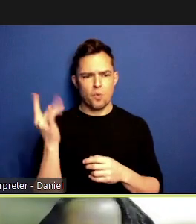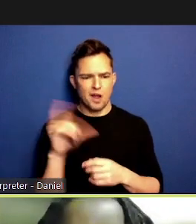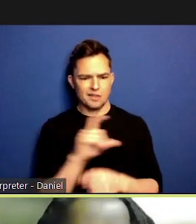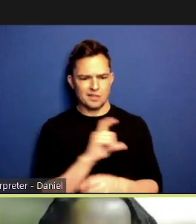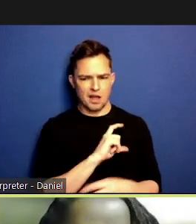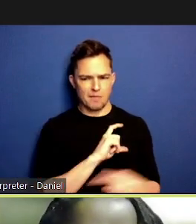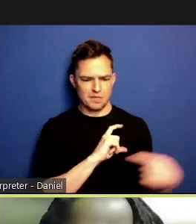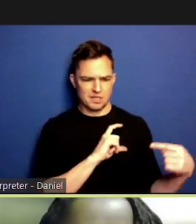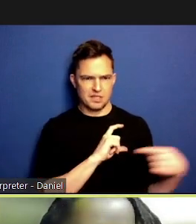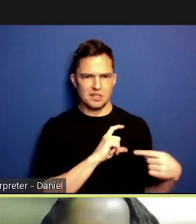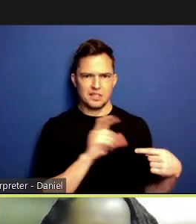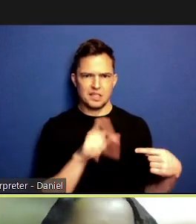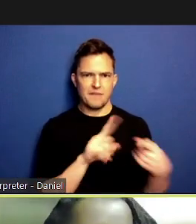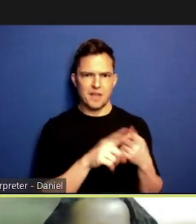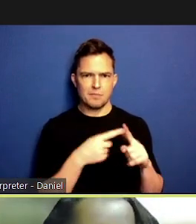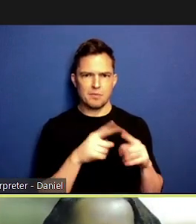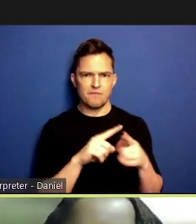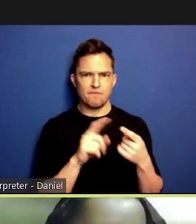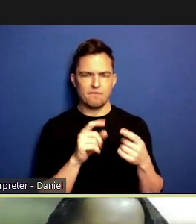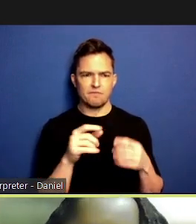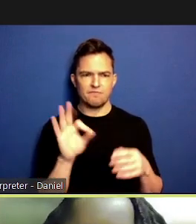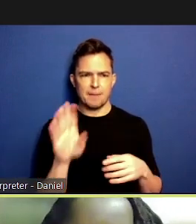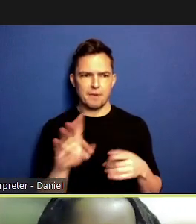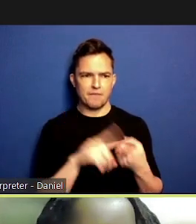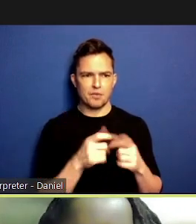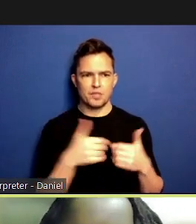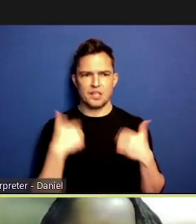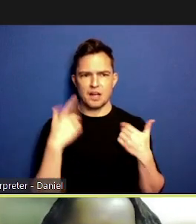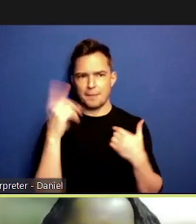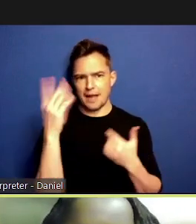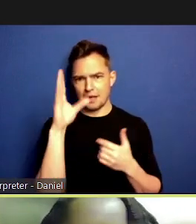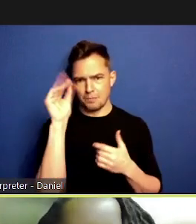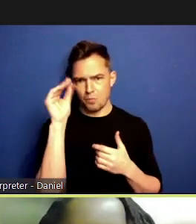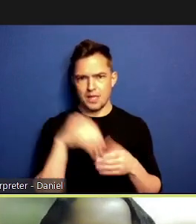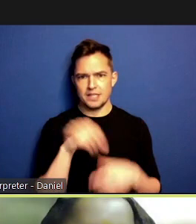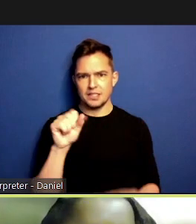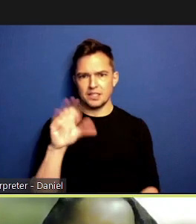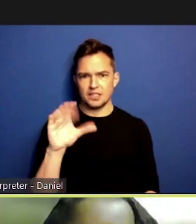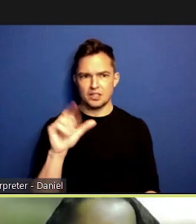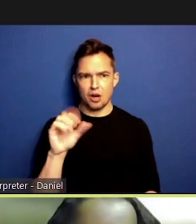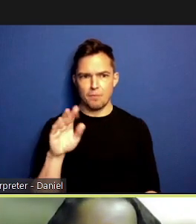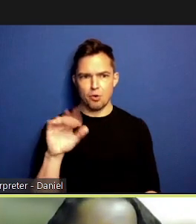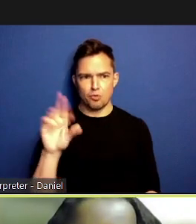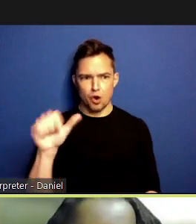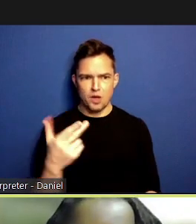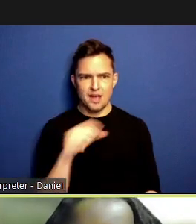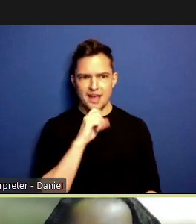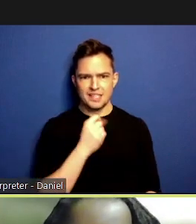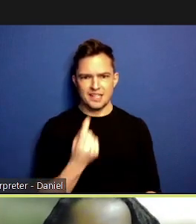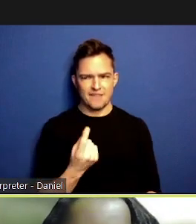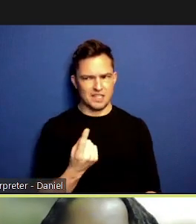Facebook friends with a young black boy in Scarborough at 11 years of age? And although